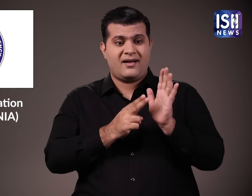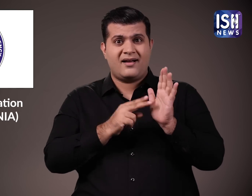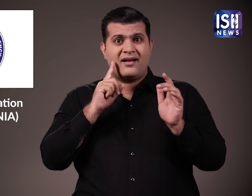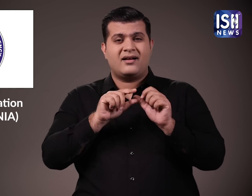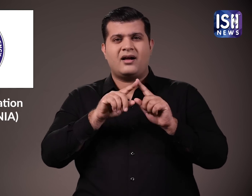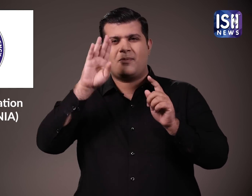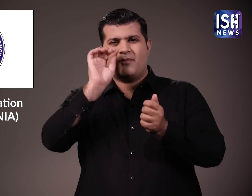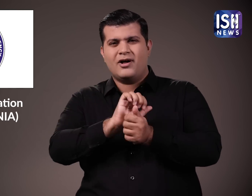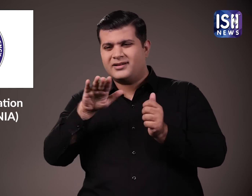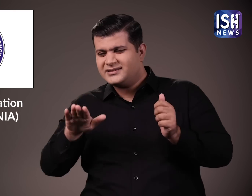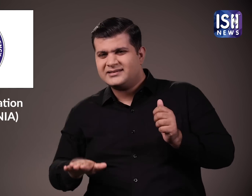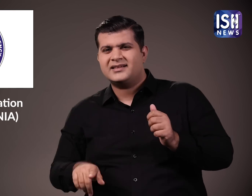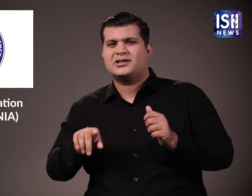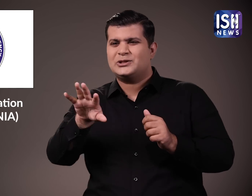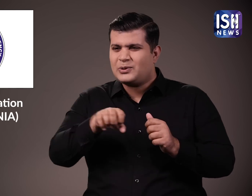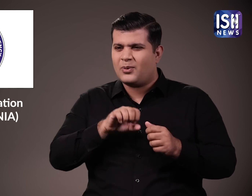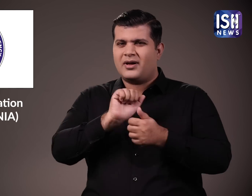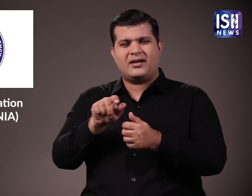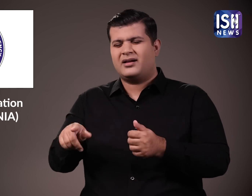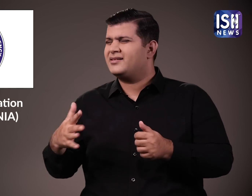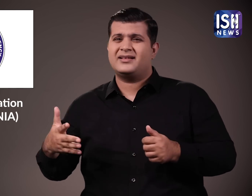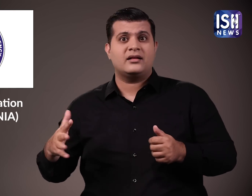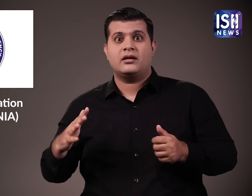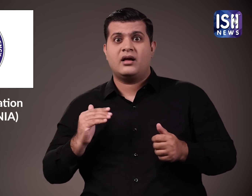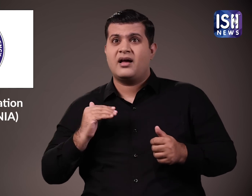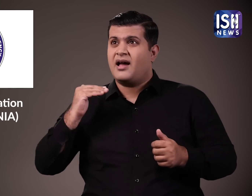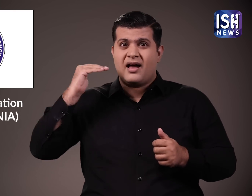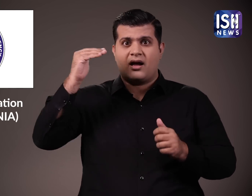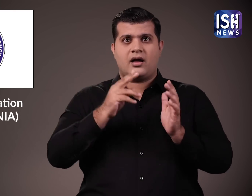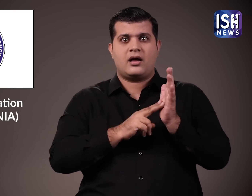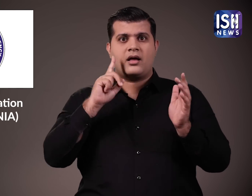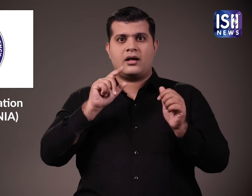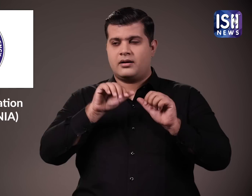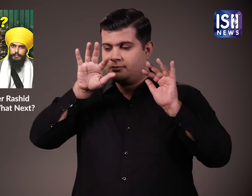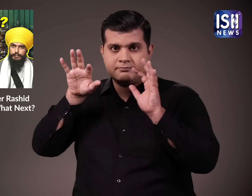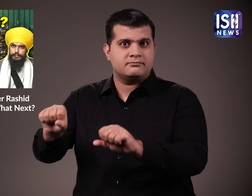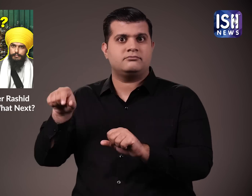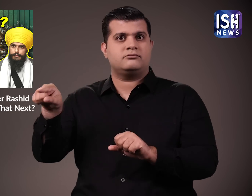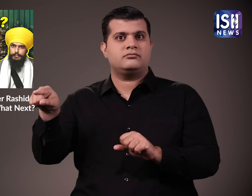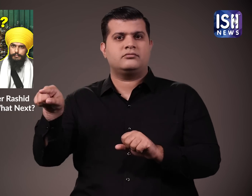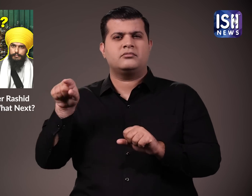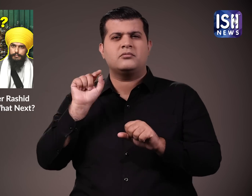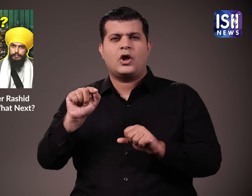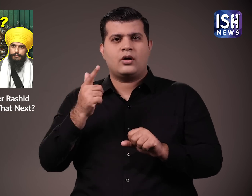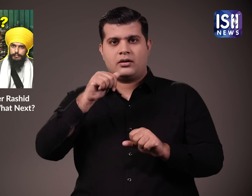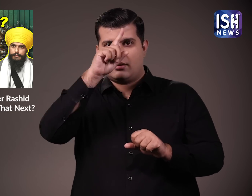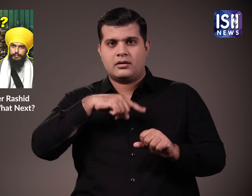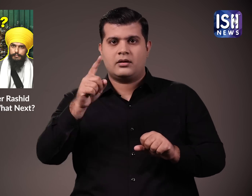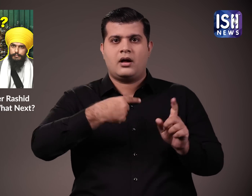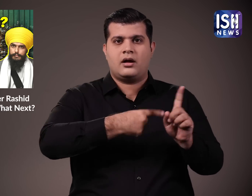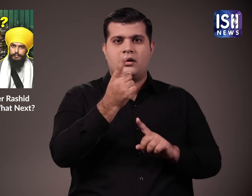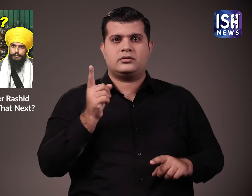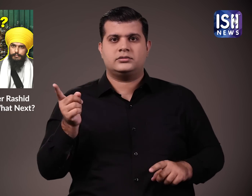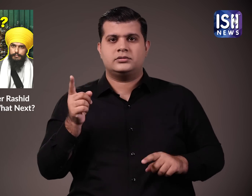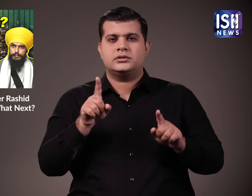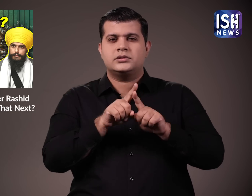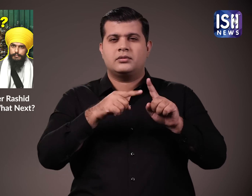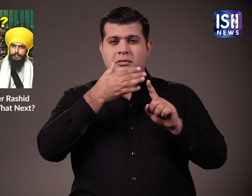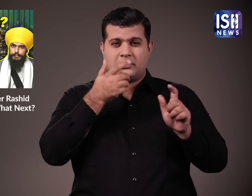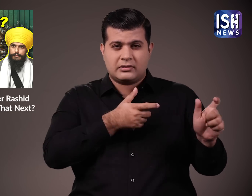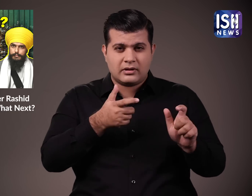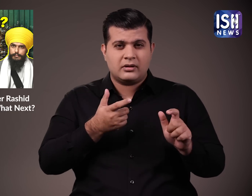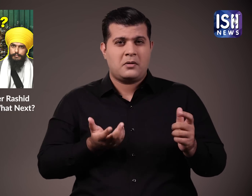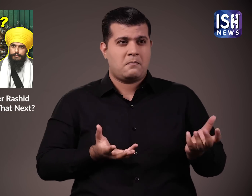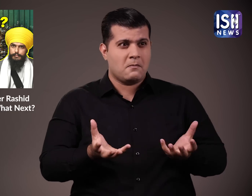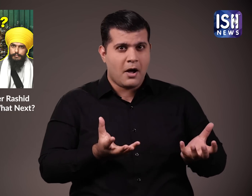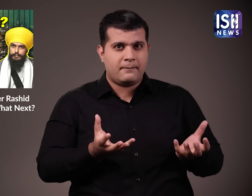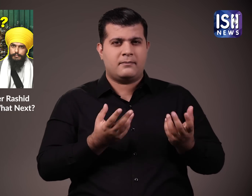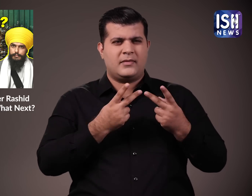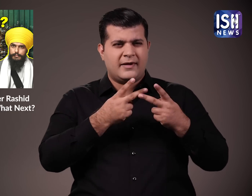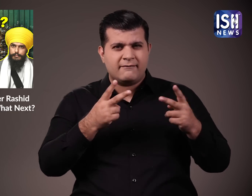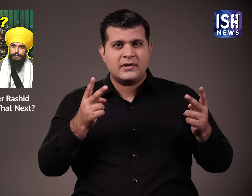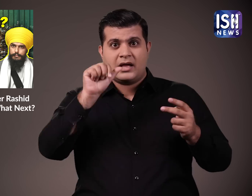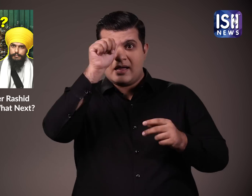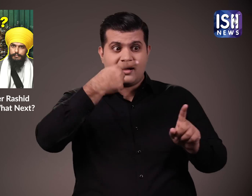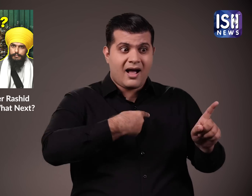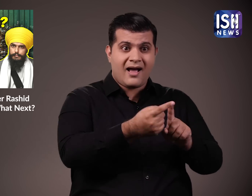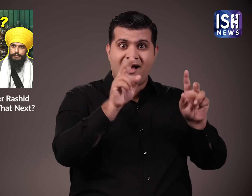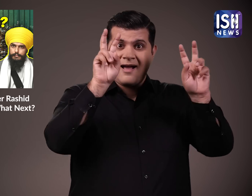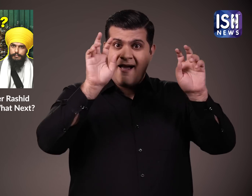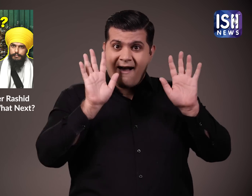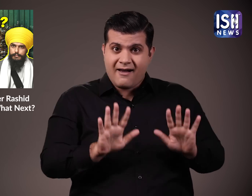NIA does not handle minor cases, it only arrests individuals involved in cases which threaten India's integrity such terrorism, bombings etc.